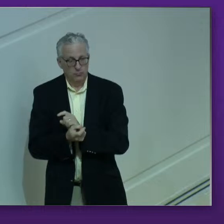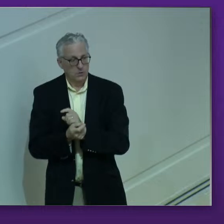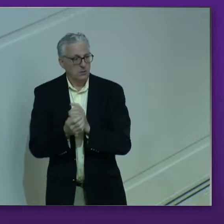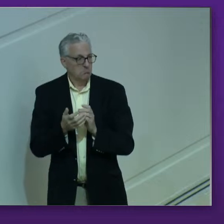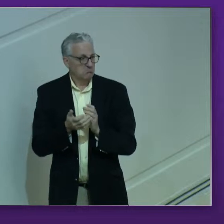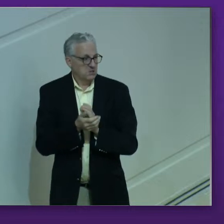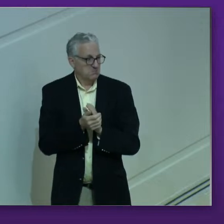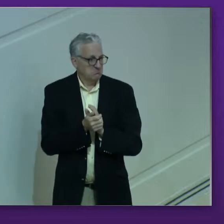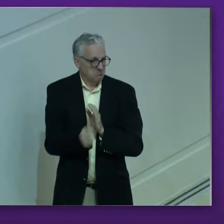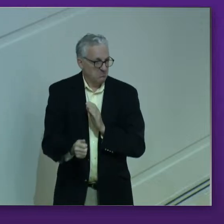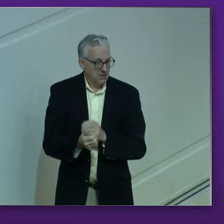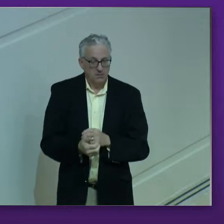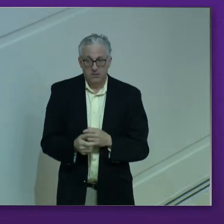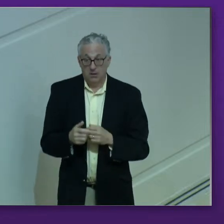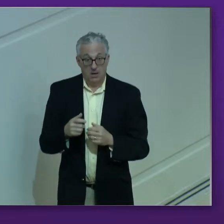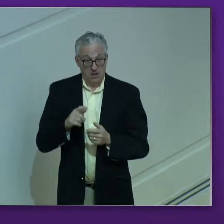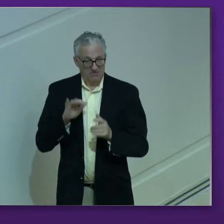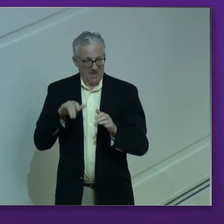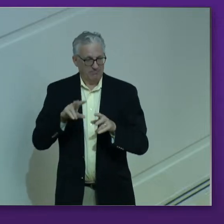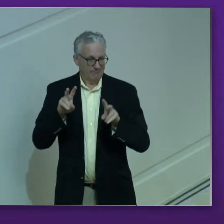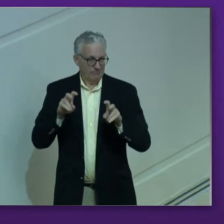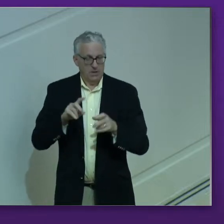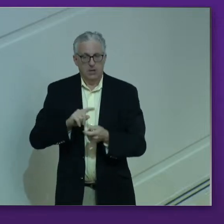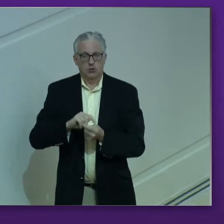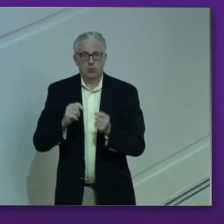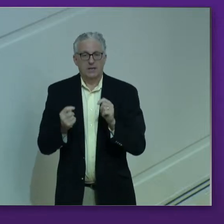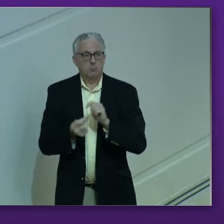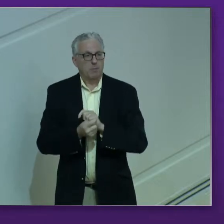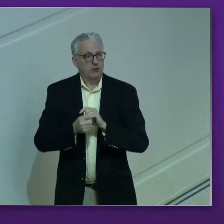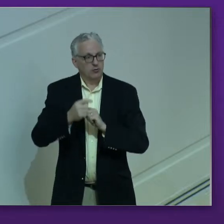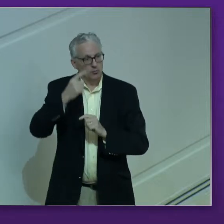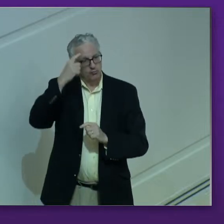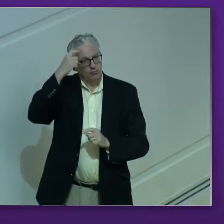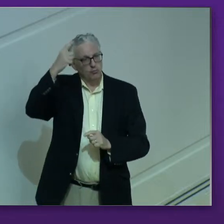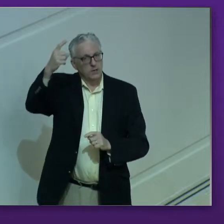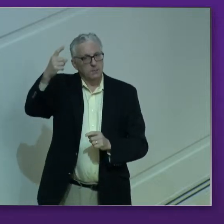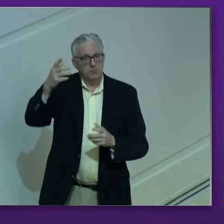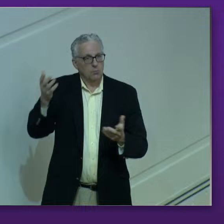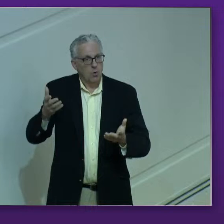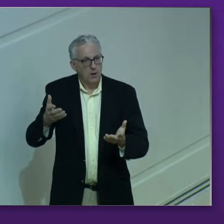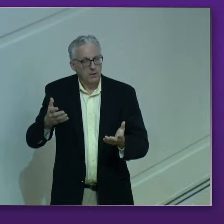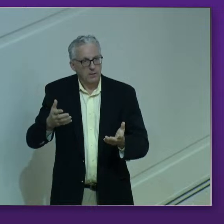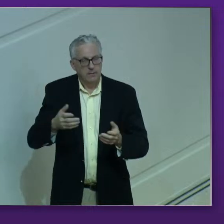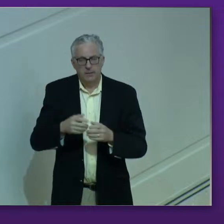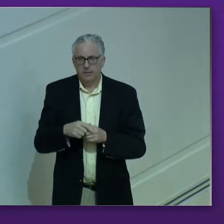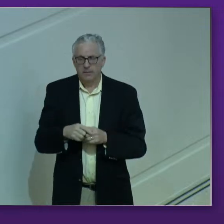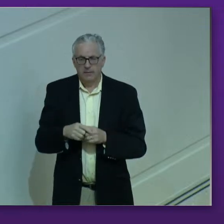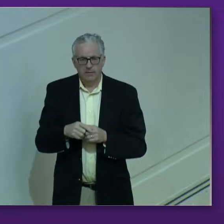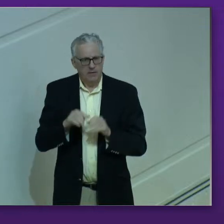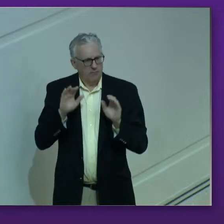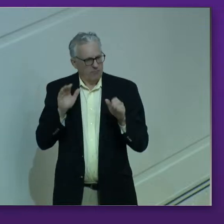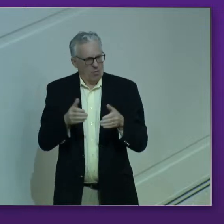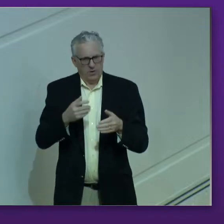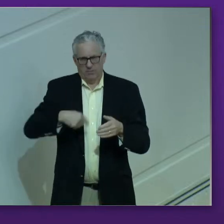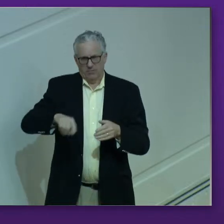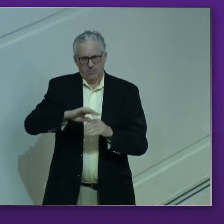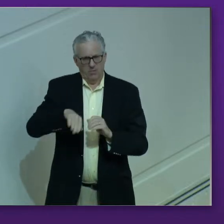EXPERIENCES WILL BE ASSESSED TO IDENTIFY HOW THEY IMPACT TRANSFORMATIONS AT SCALE.